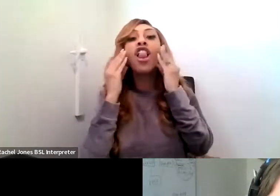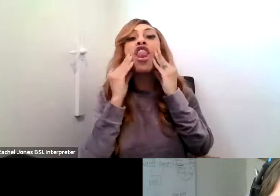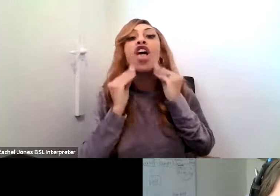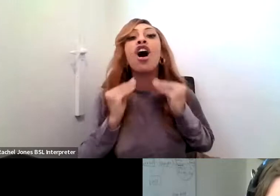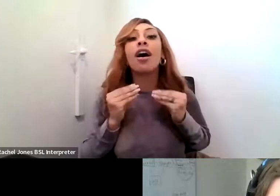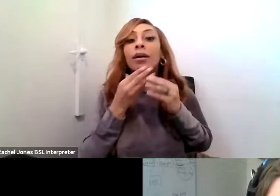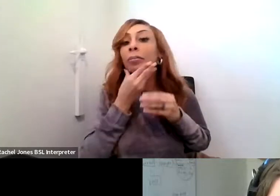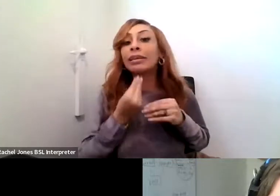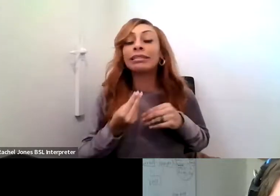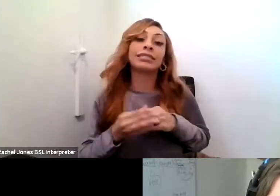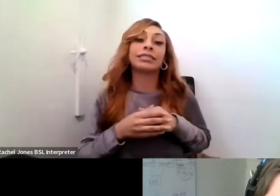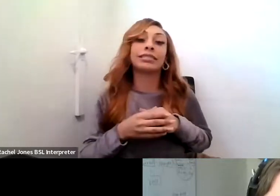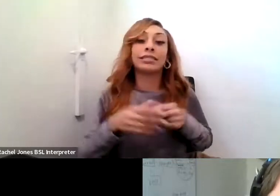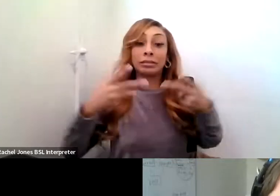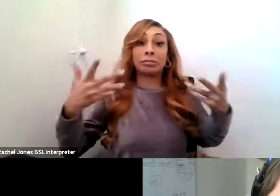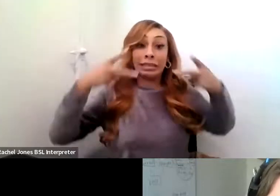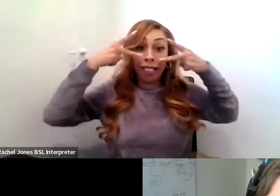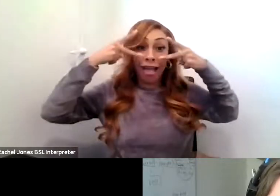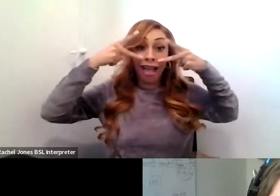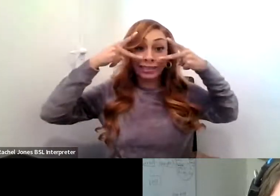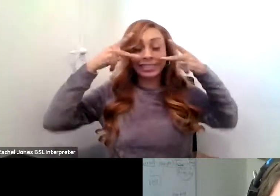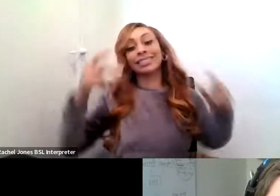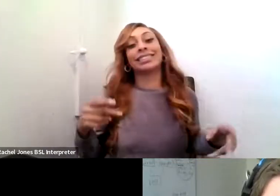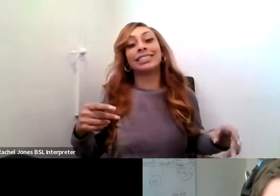and I wear big glasses, and I'm wearing a burgundy jumper.